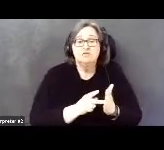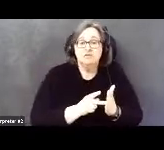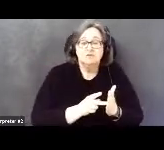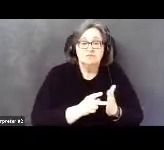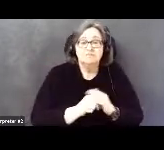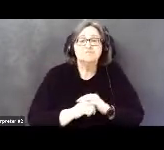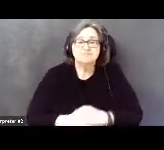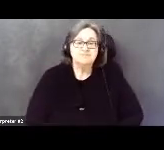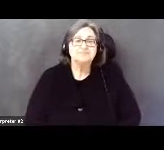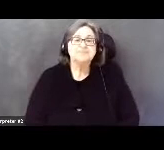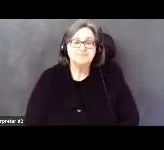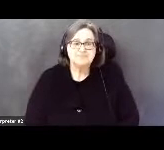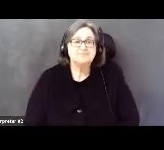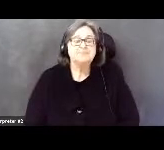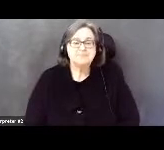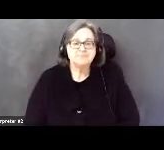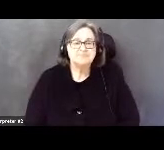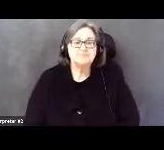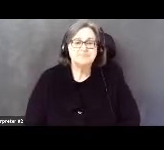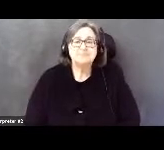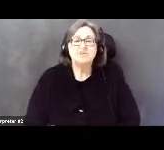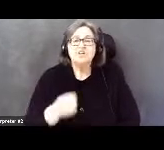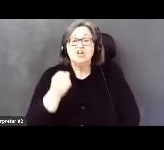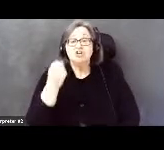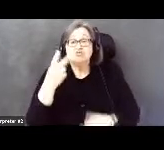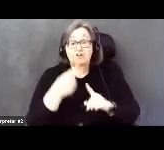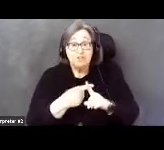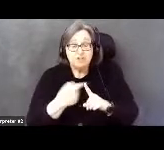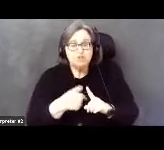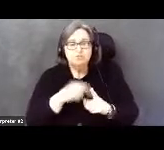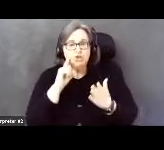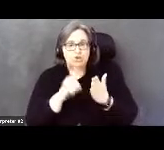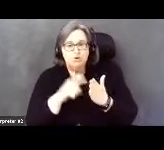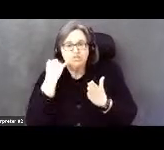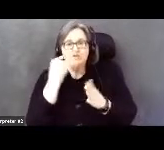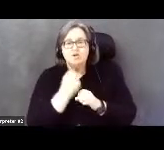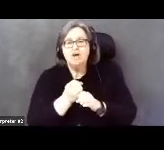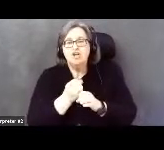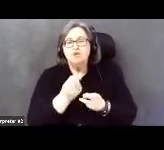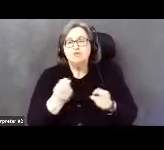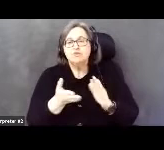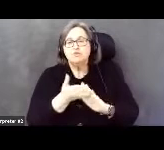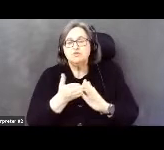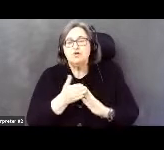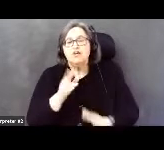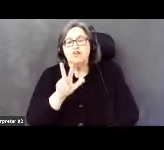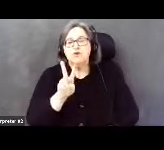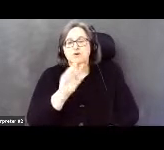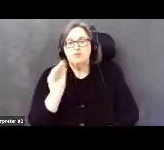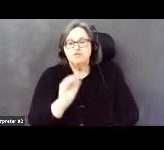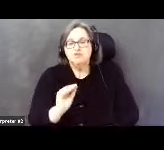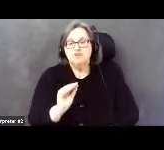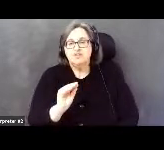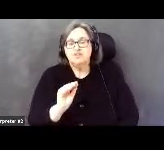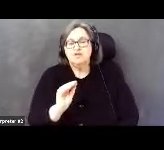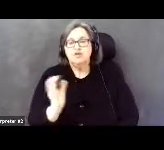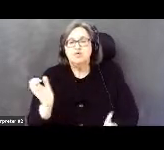did not get resource facilitation. At 12 months if you got resource facilitation, 32% recidivism